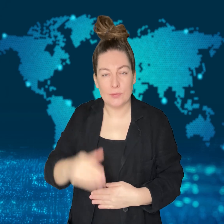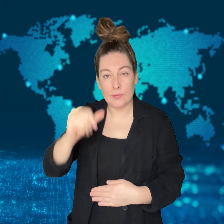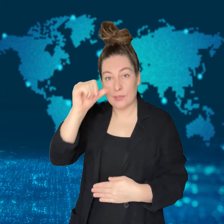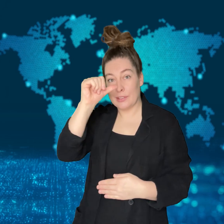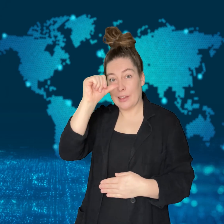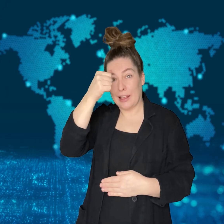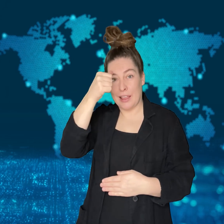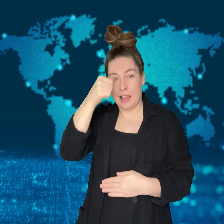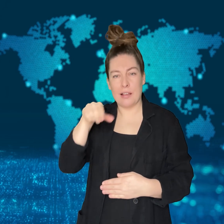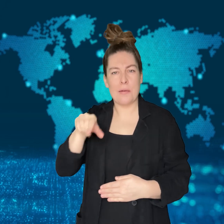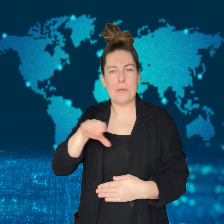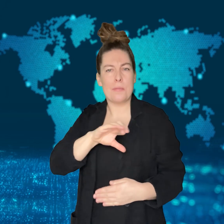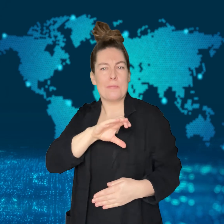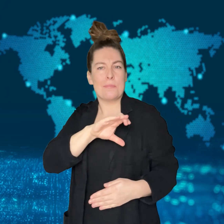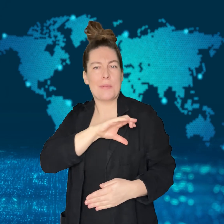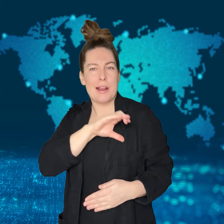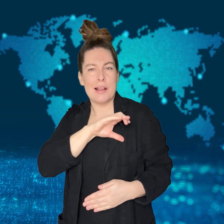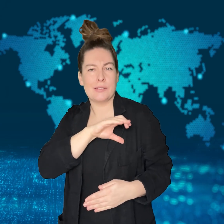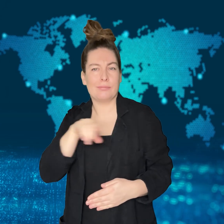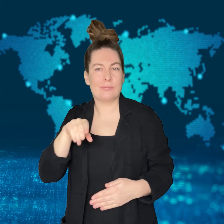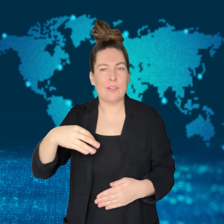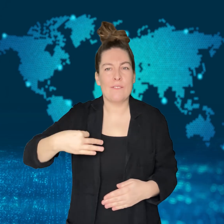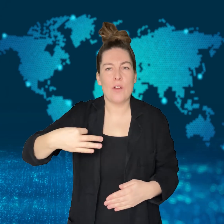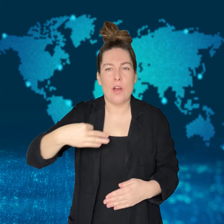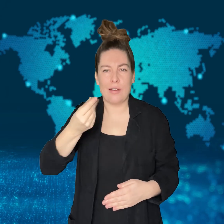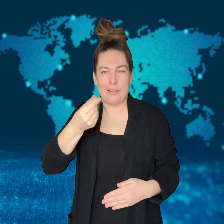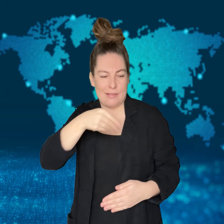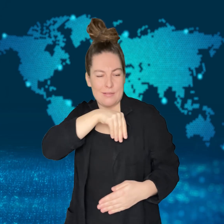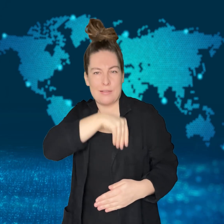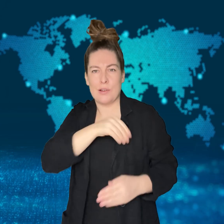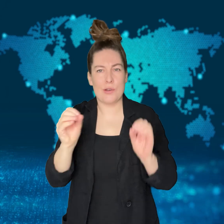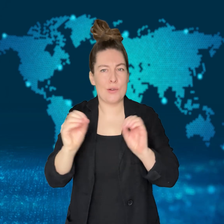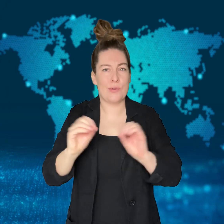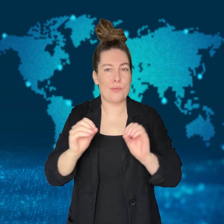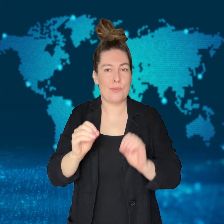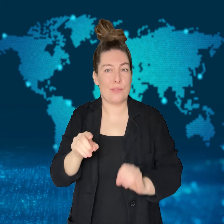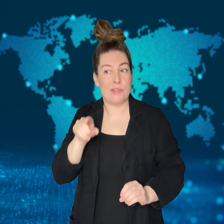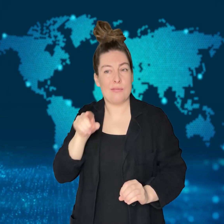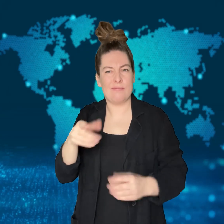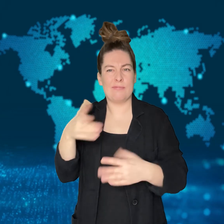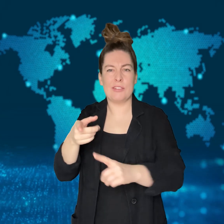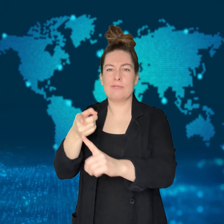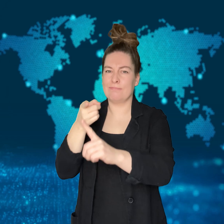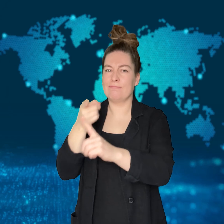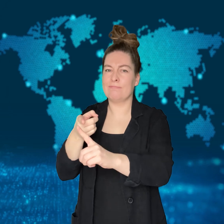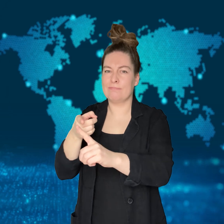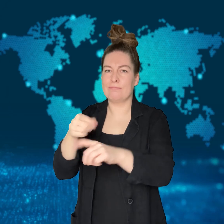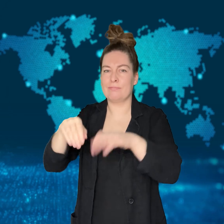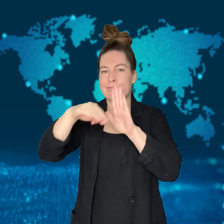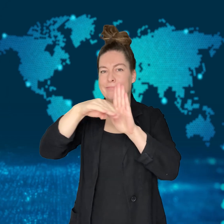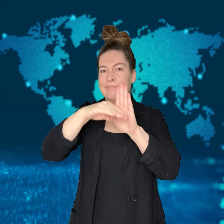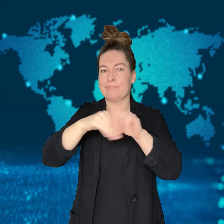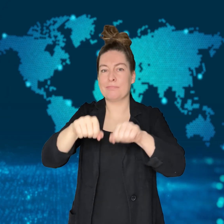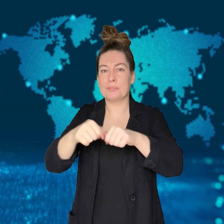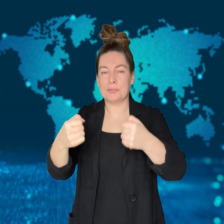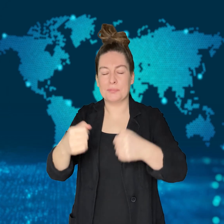Police volunteer found guilty